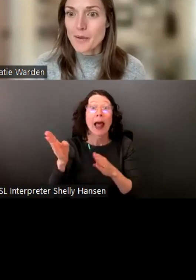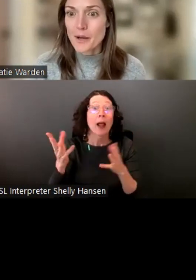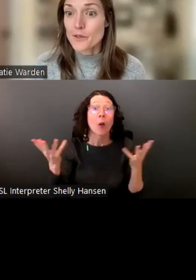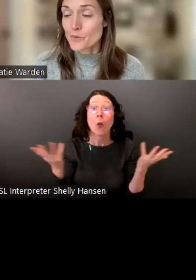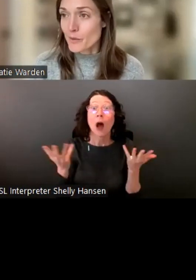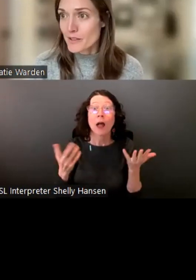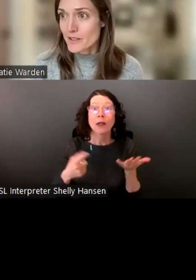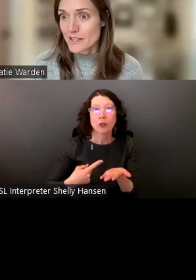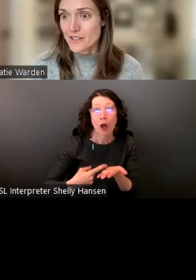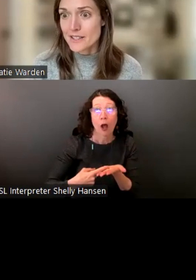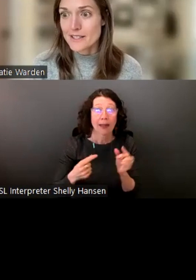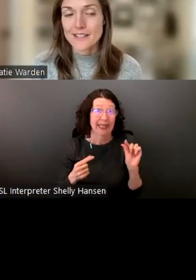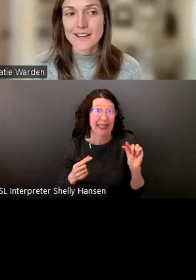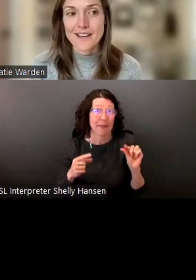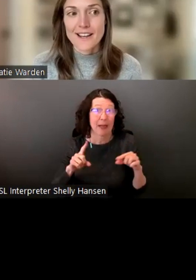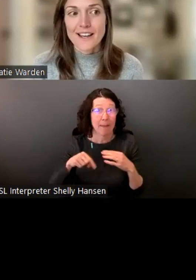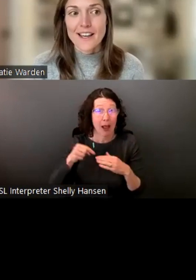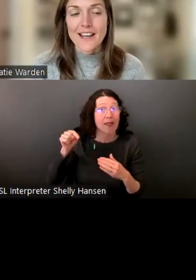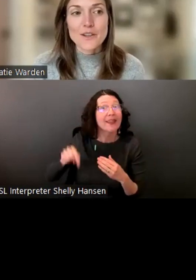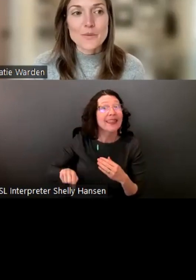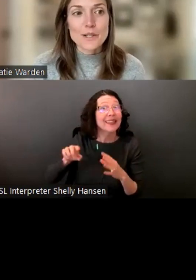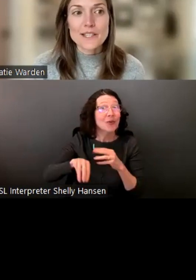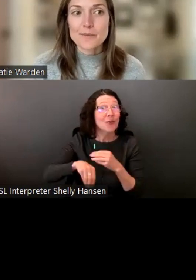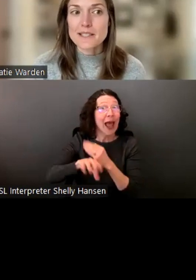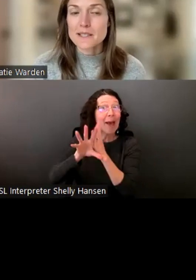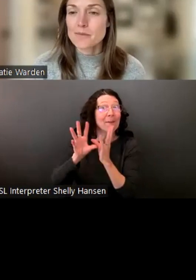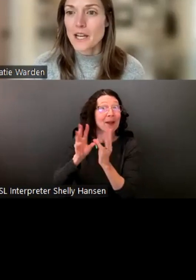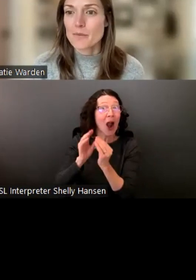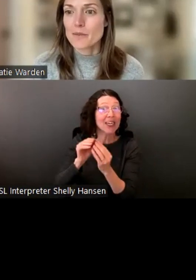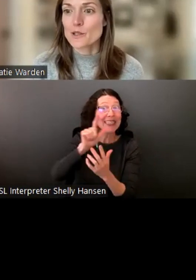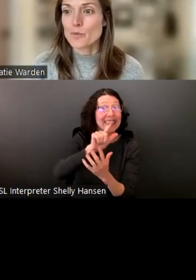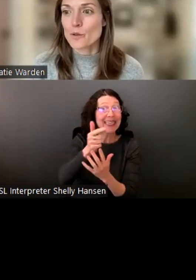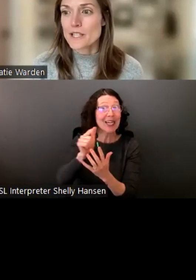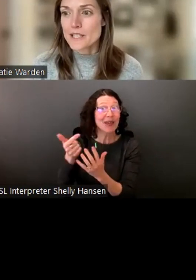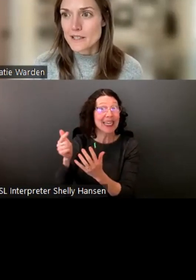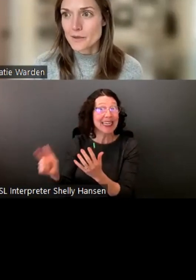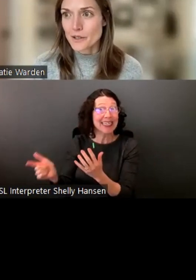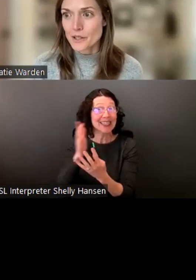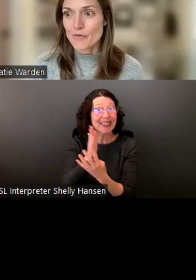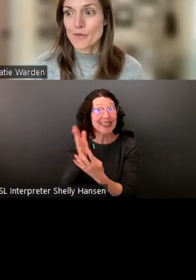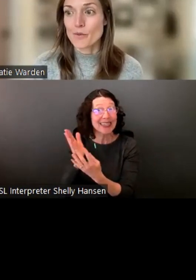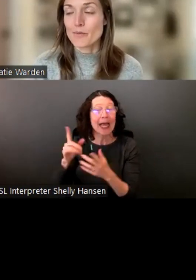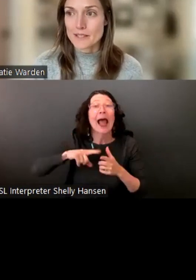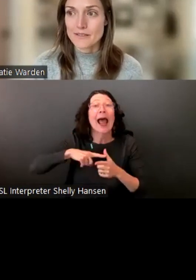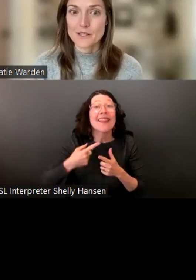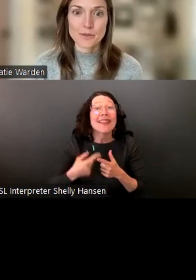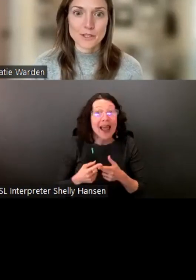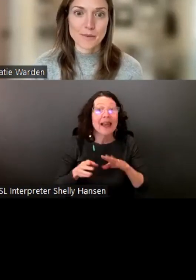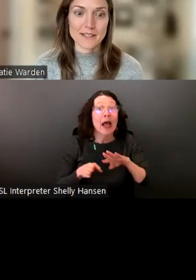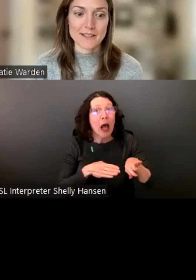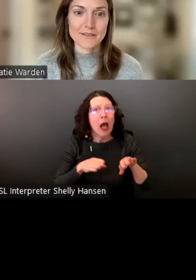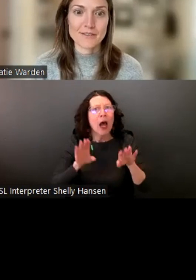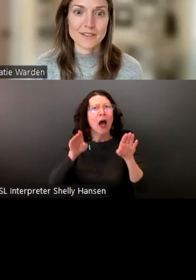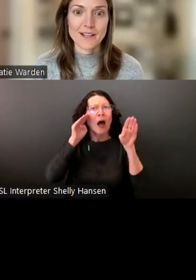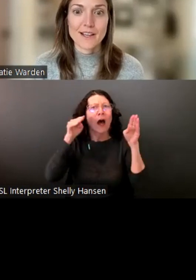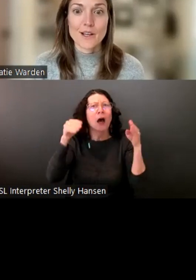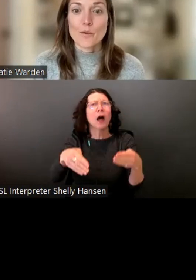about this webinar series, and then we're gonna spend some time exploring disability from a misfits perspective.